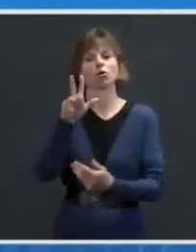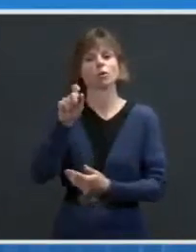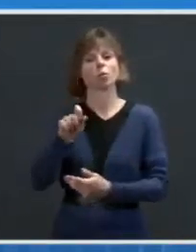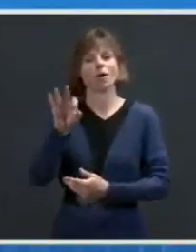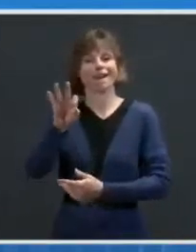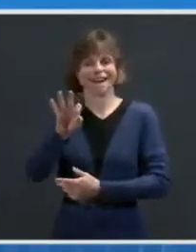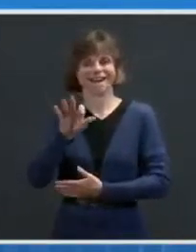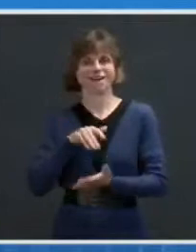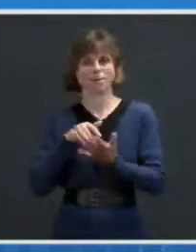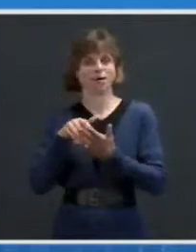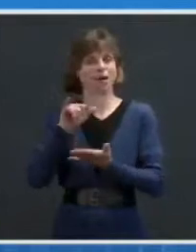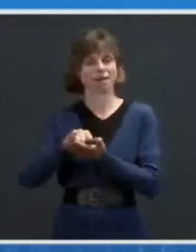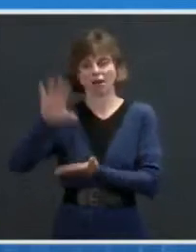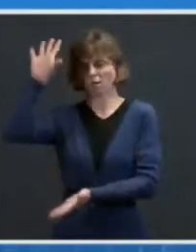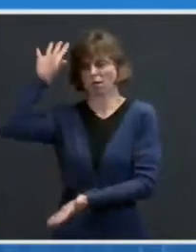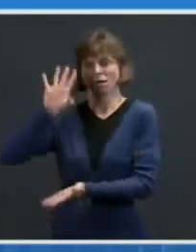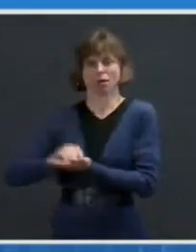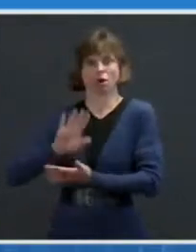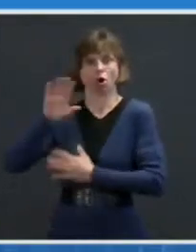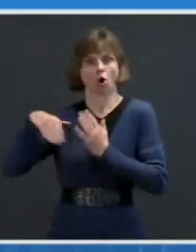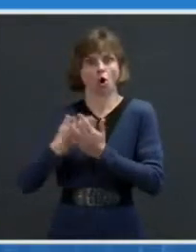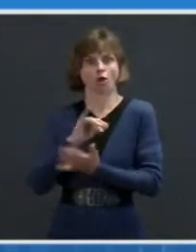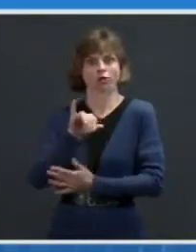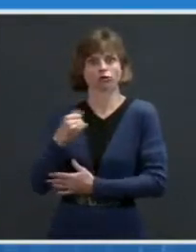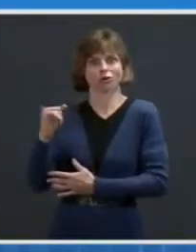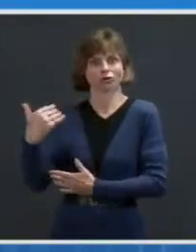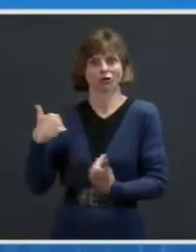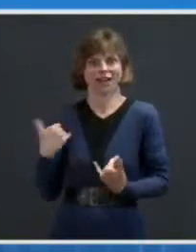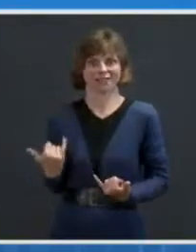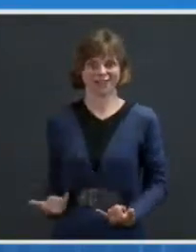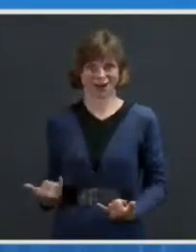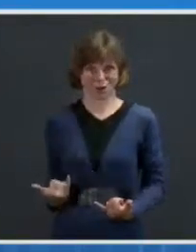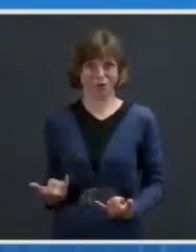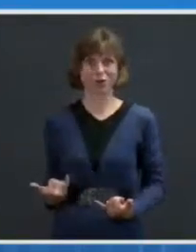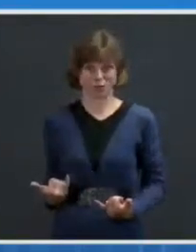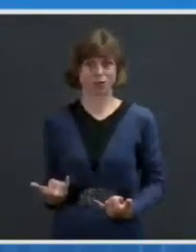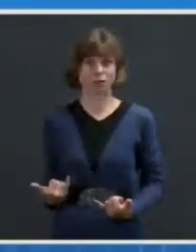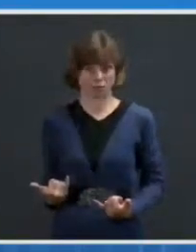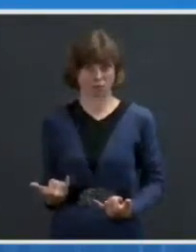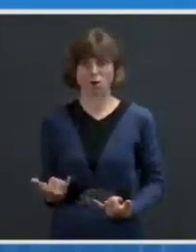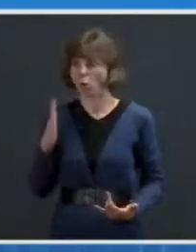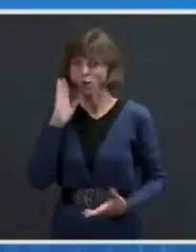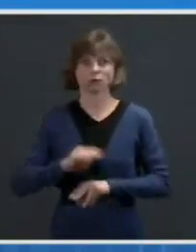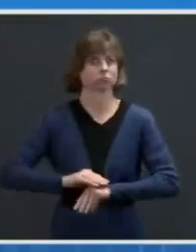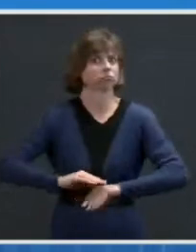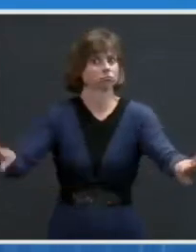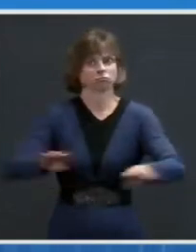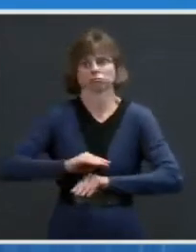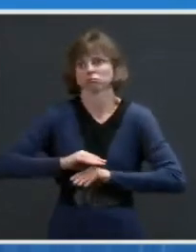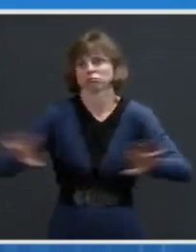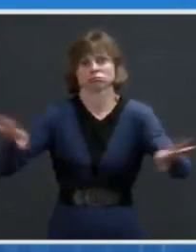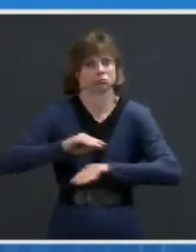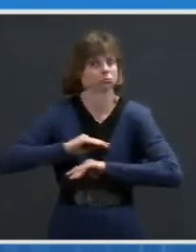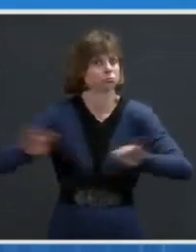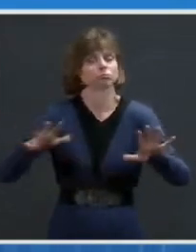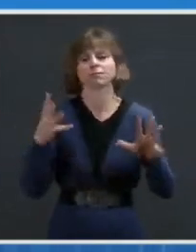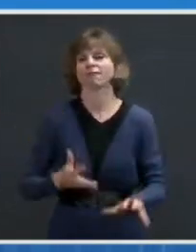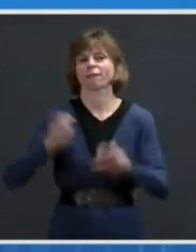ACCESS TO EACH VACCINE. AS TO THE EXPECTED SUPPLY OF THE JOHNSON & JOHNSON VACCINE, THIS WEEK WE WILL DISTRIBUTE 3.9 MILLION DOSES. THAT IS THE ENTIRETY OF JOHNSON